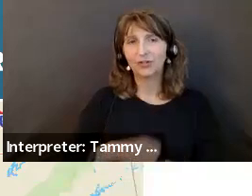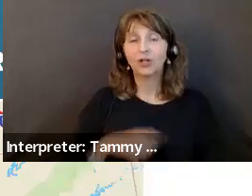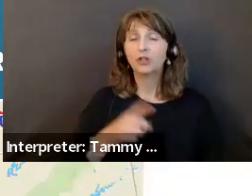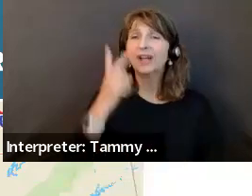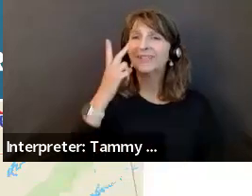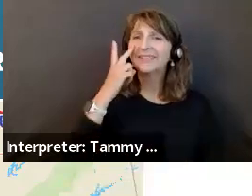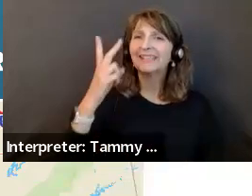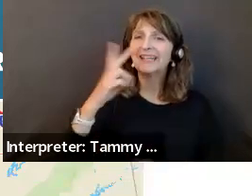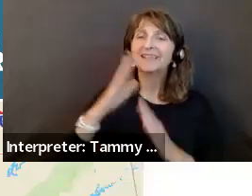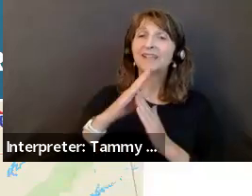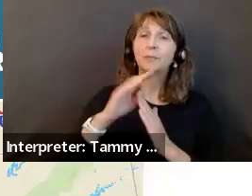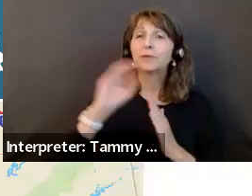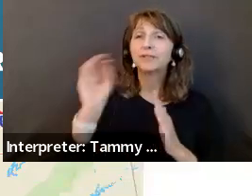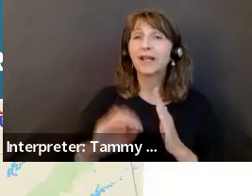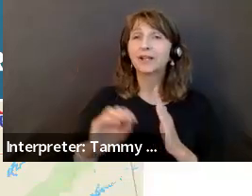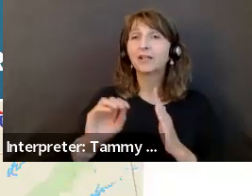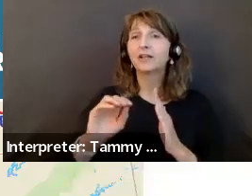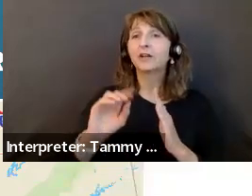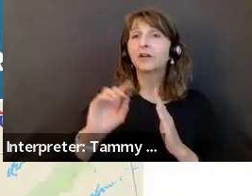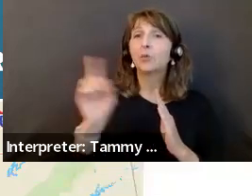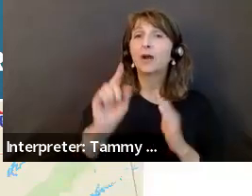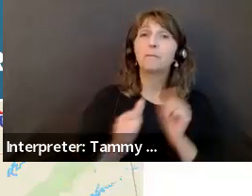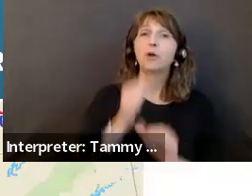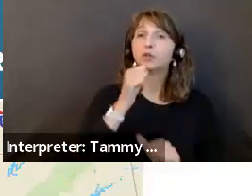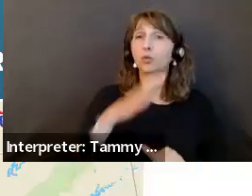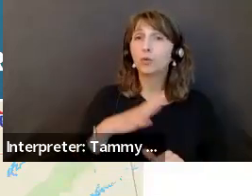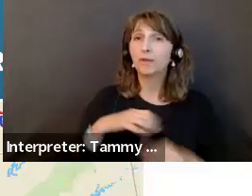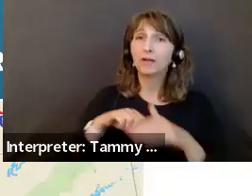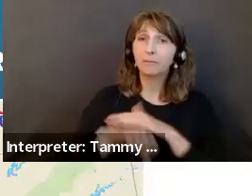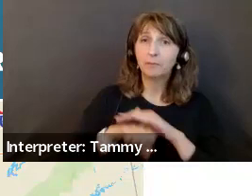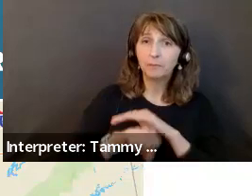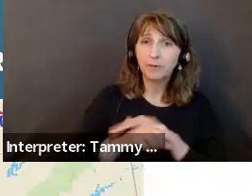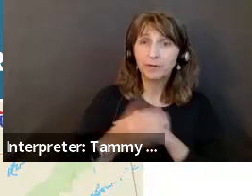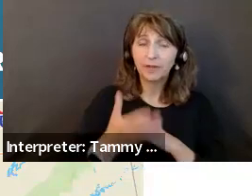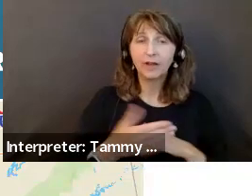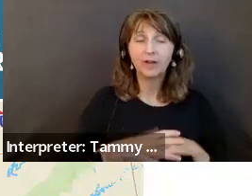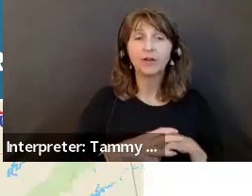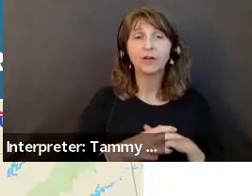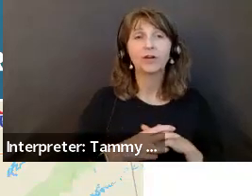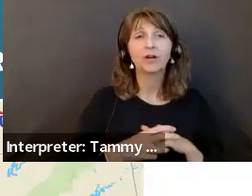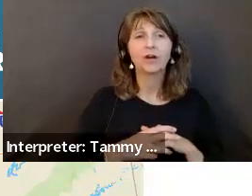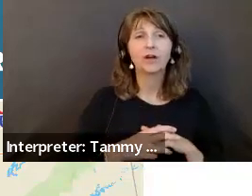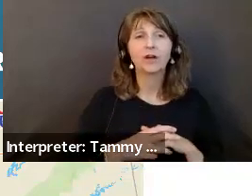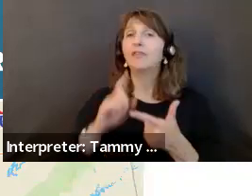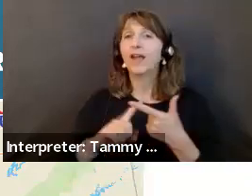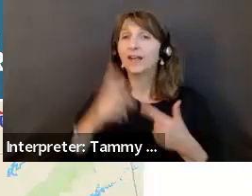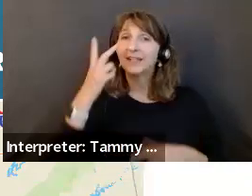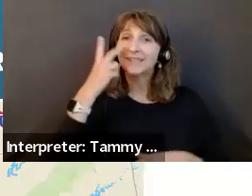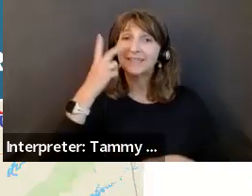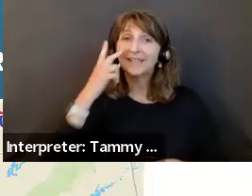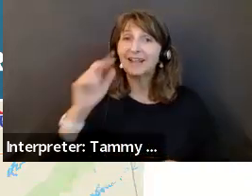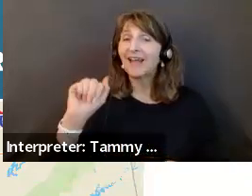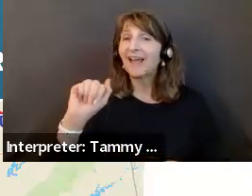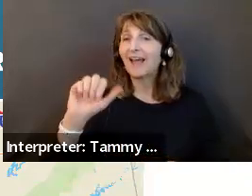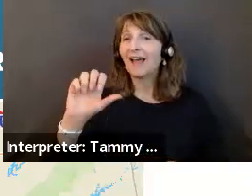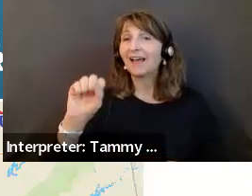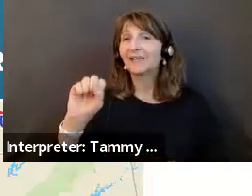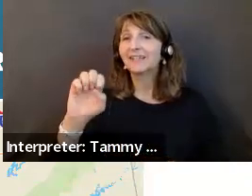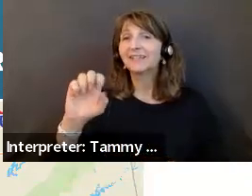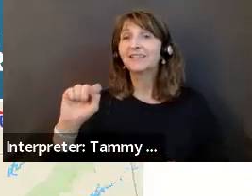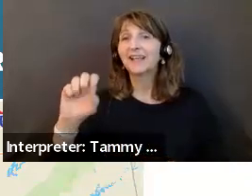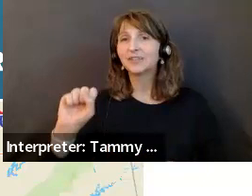And then looking at where the identified assets are, we can determine if there is a. Gap in between the need and the available resources.